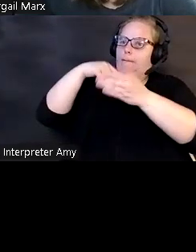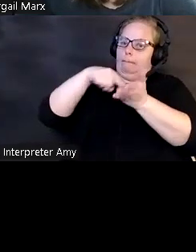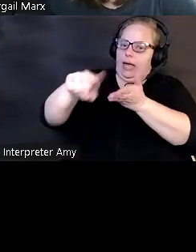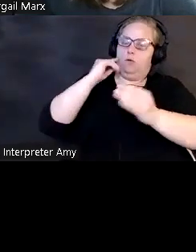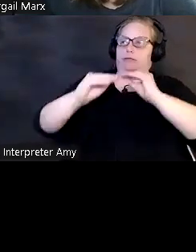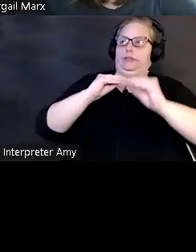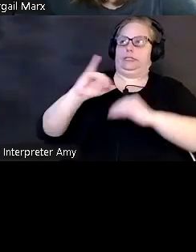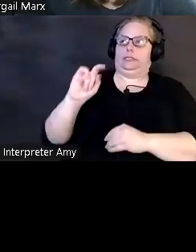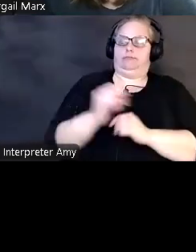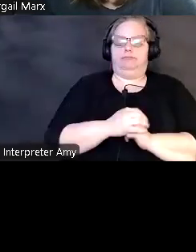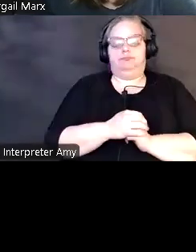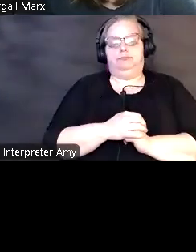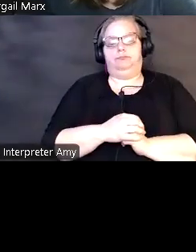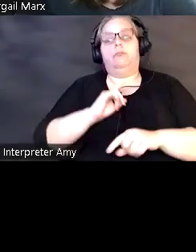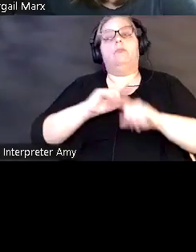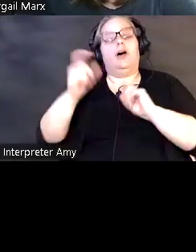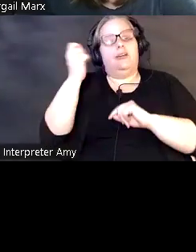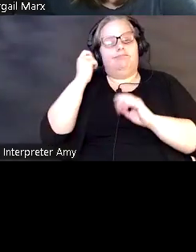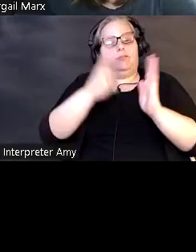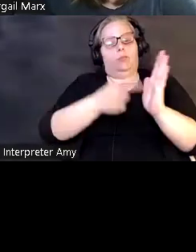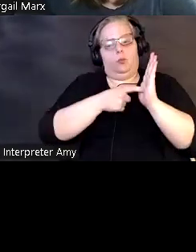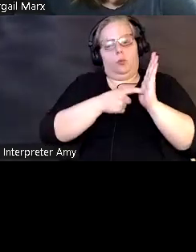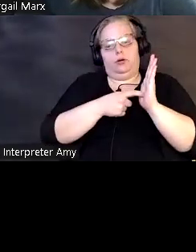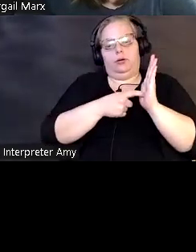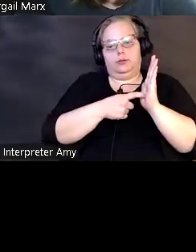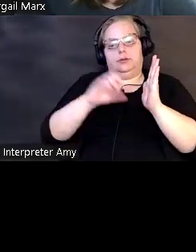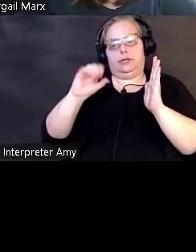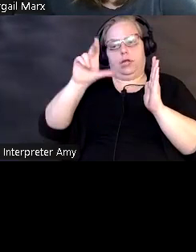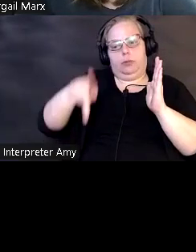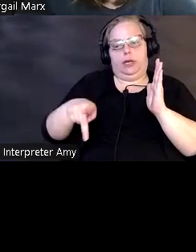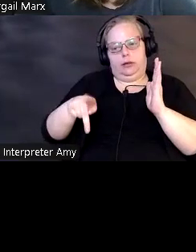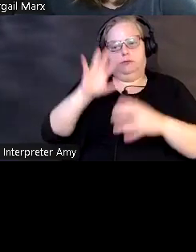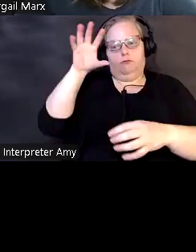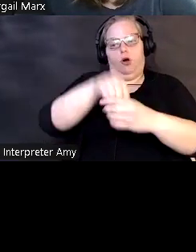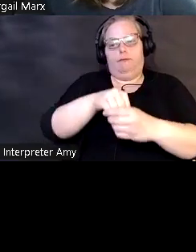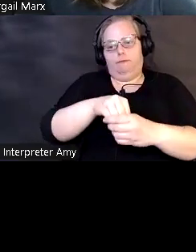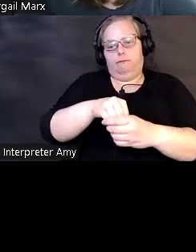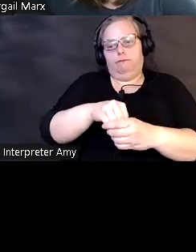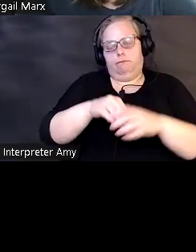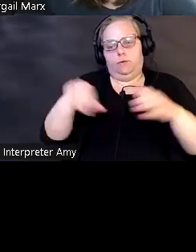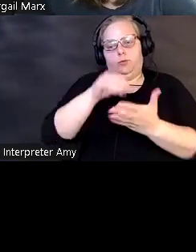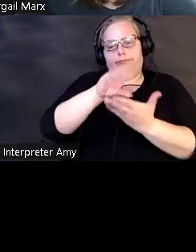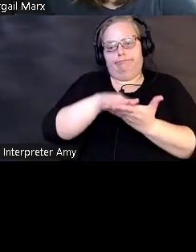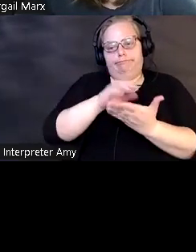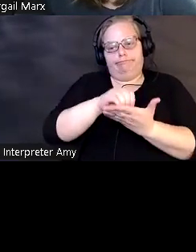But it requires the speech language pathologist getting involved and doing that documentation.